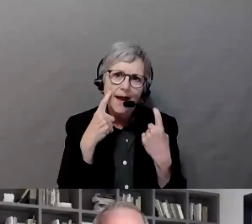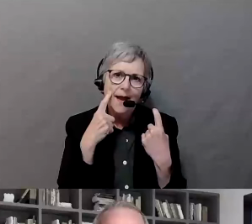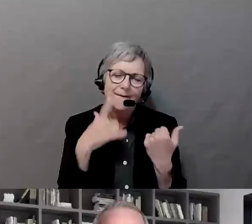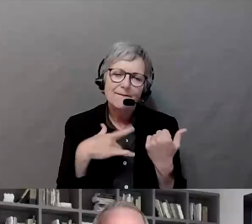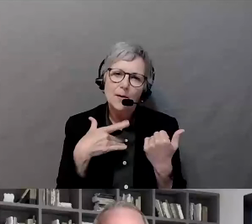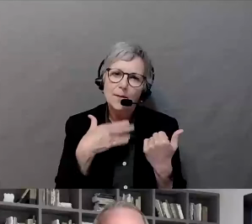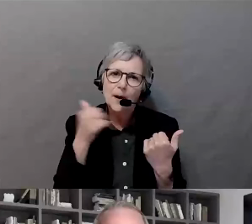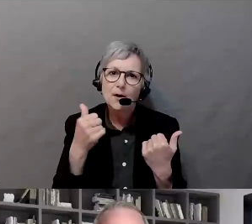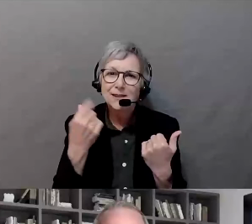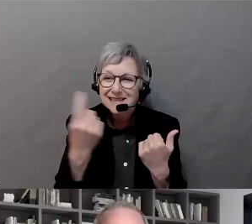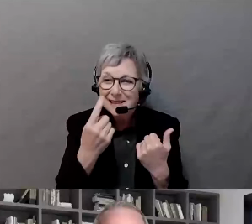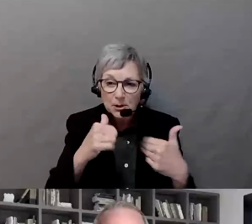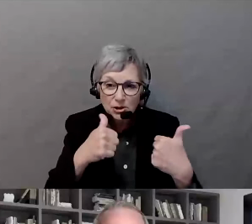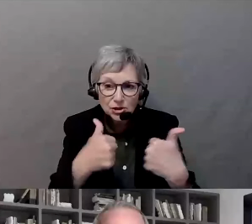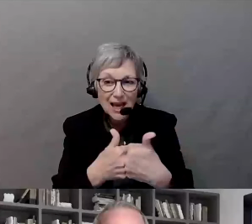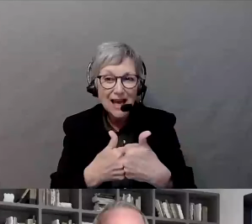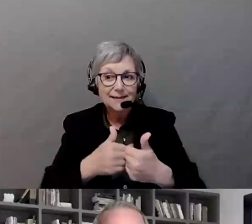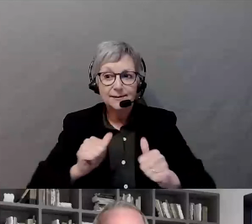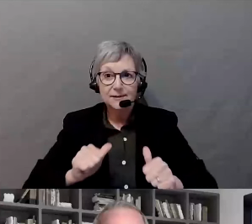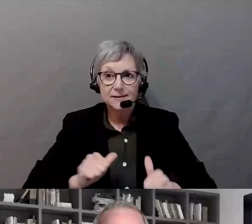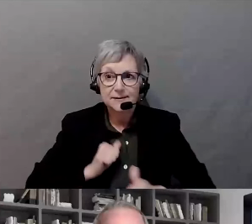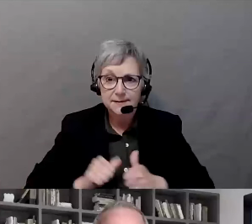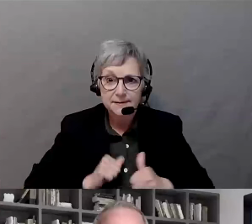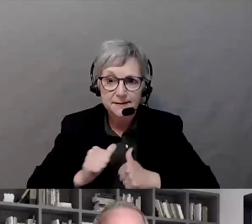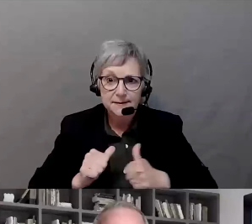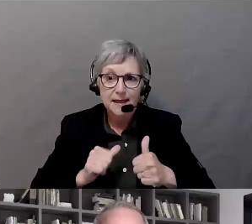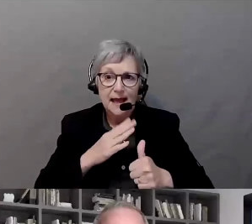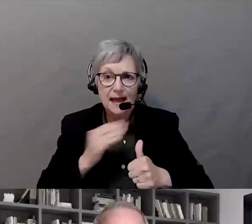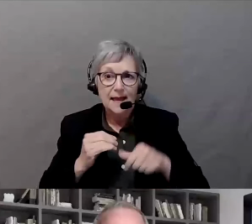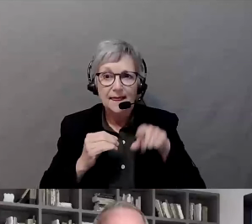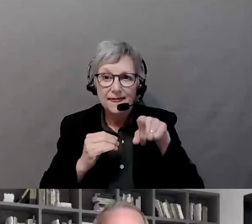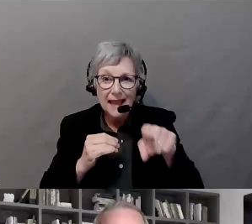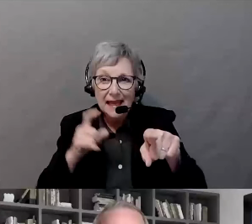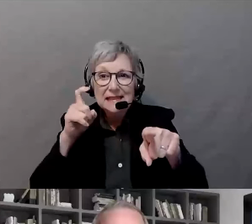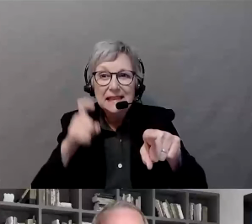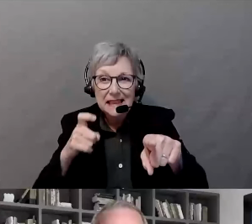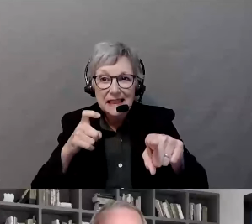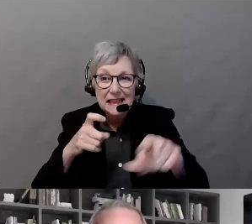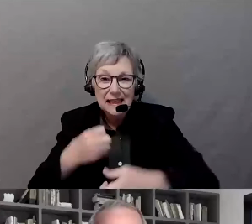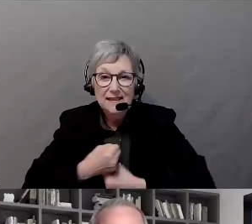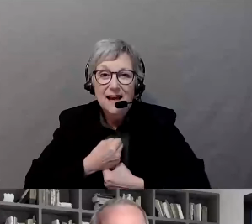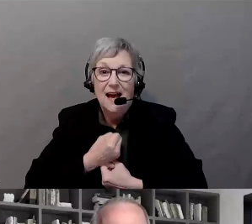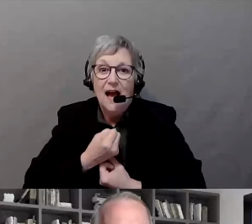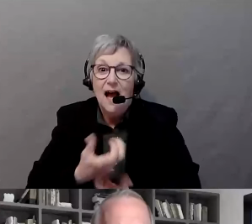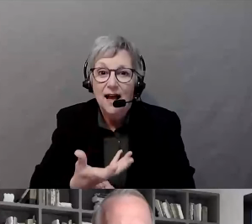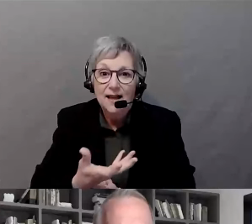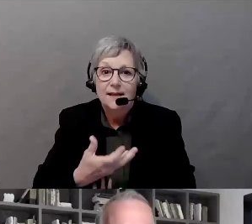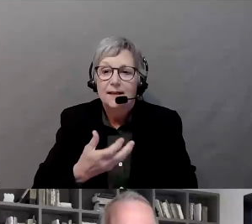CHALLENGE AND THEY NEED TO BE DEESCALATED, IF YOU WILL, THERE IS